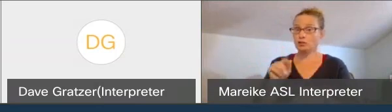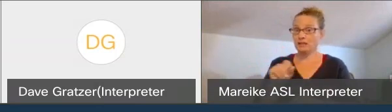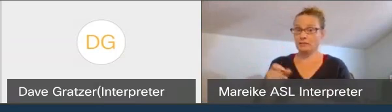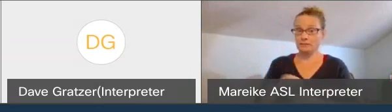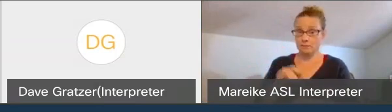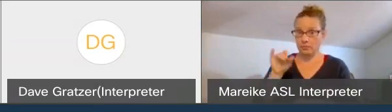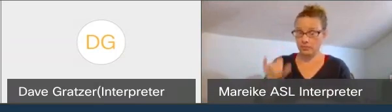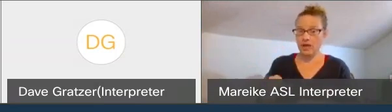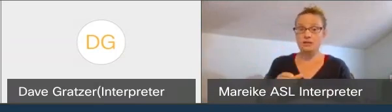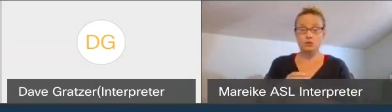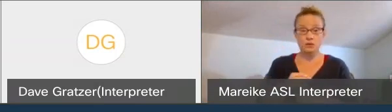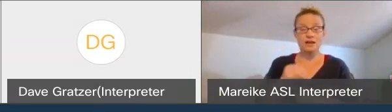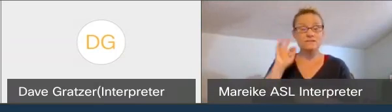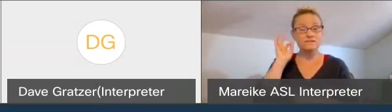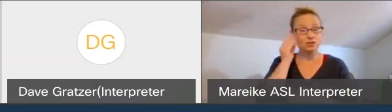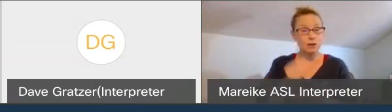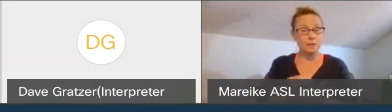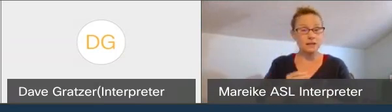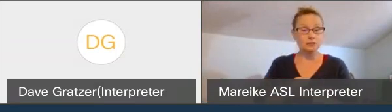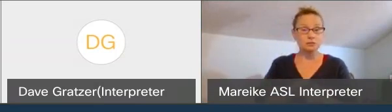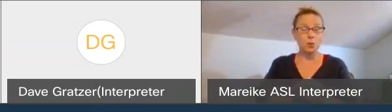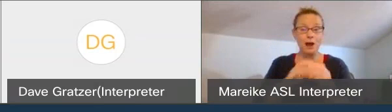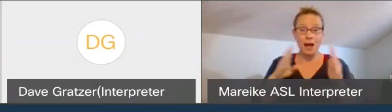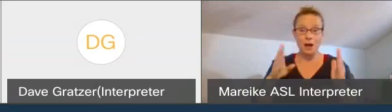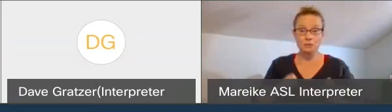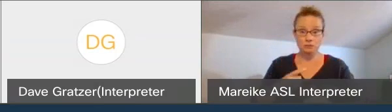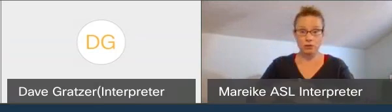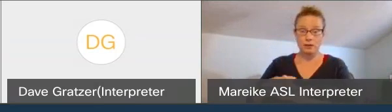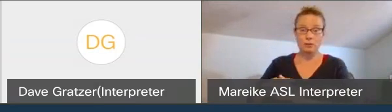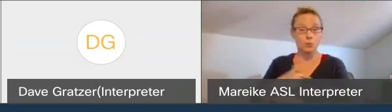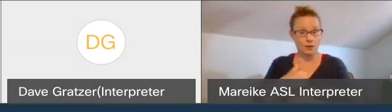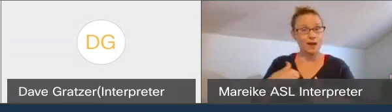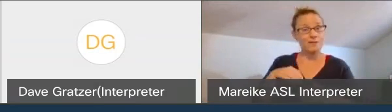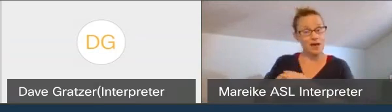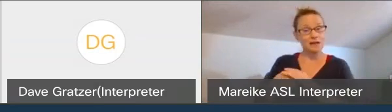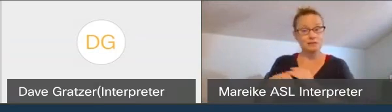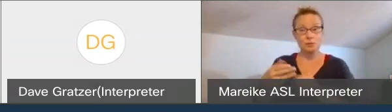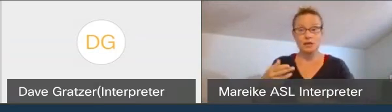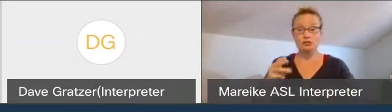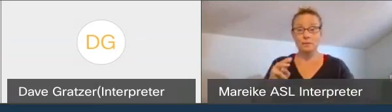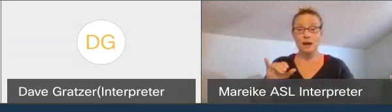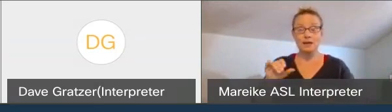to get the federal funding for housing. Uh, we actually have, uh, access to HMIS and our sobering center.